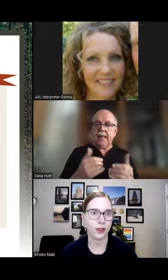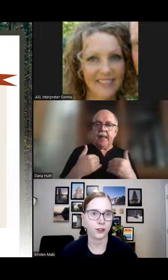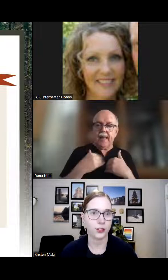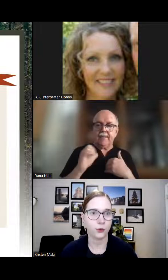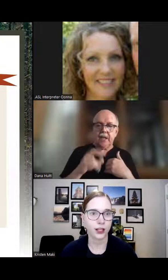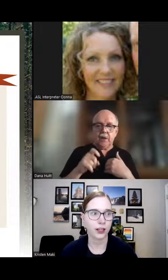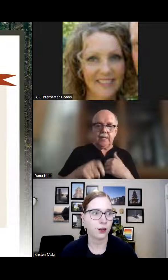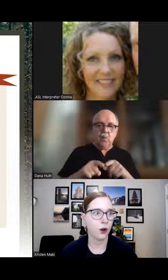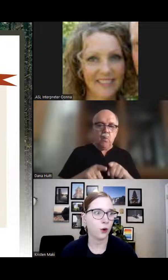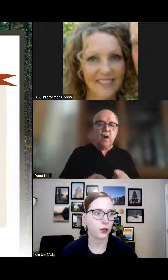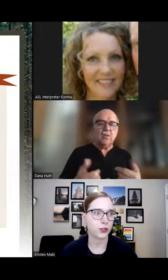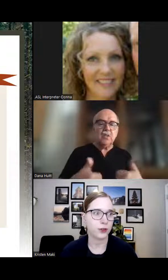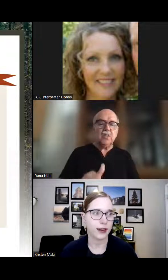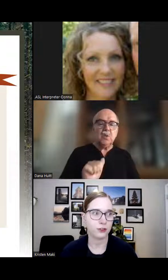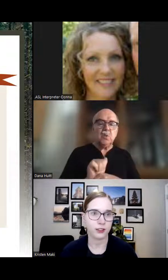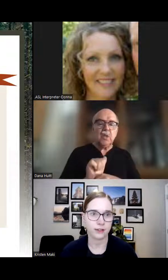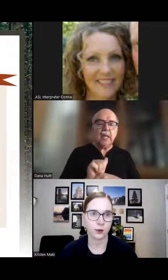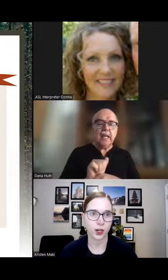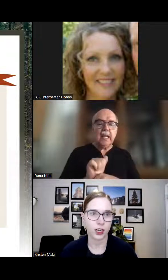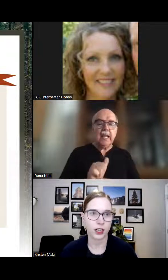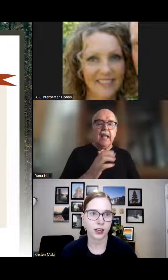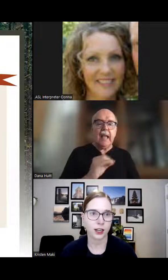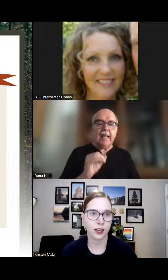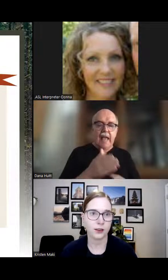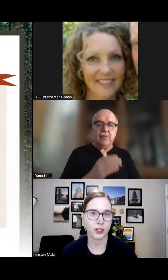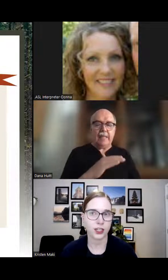s get paid is through Medicaid. Maybe